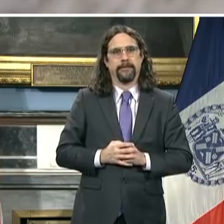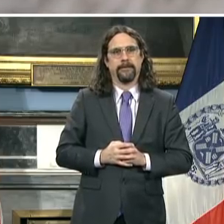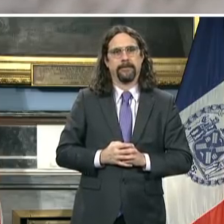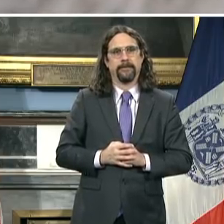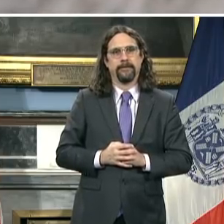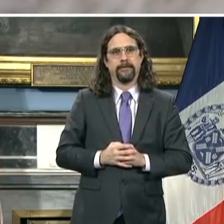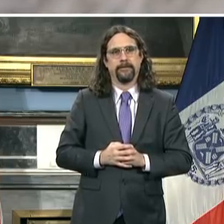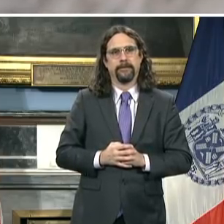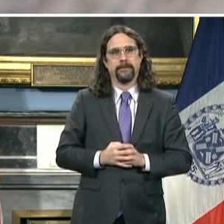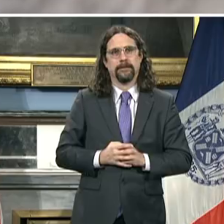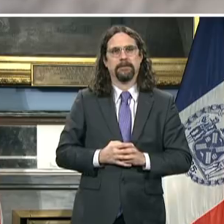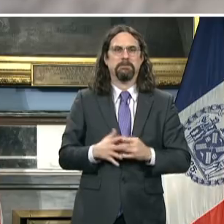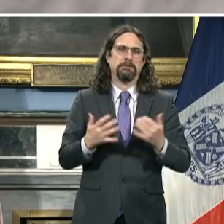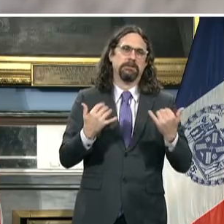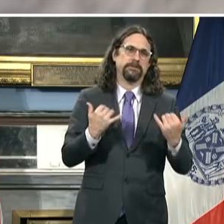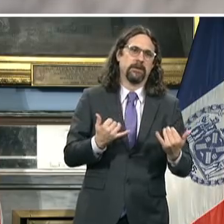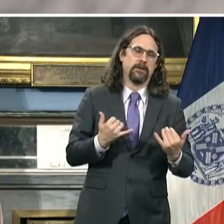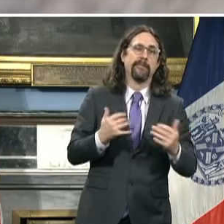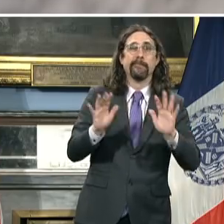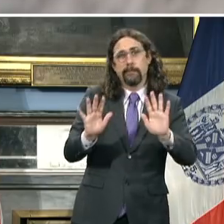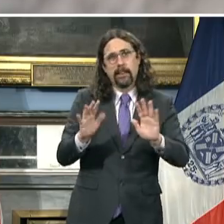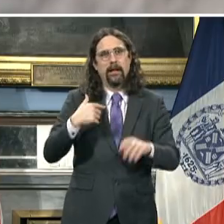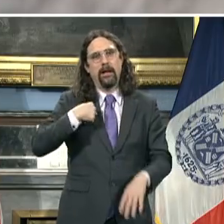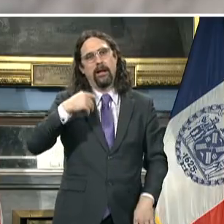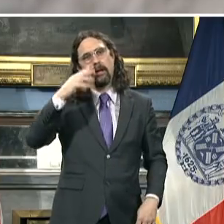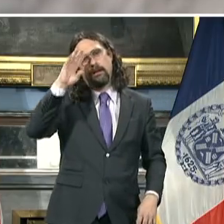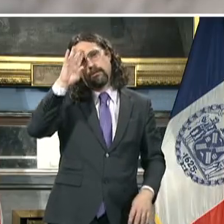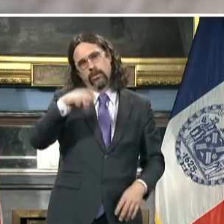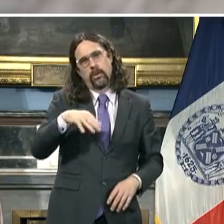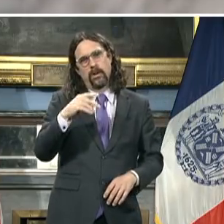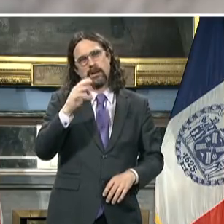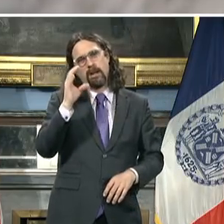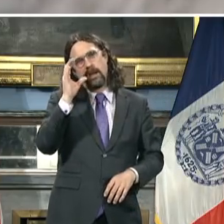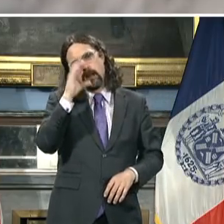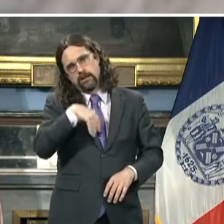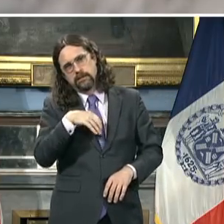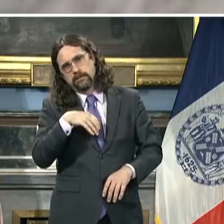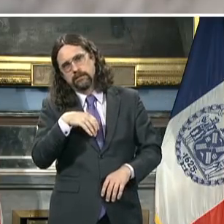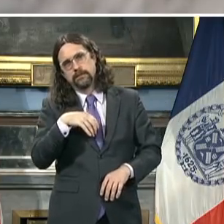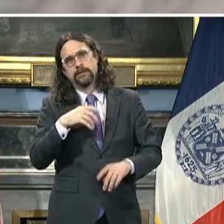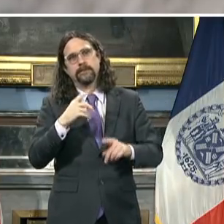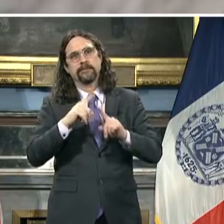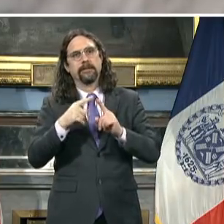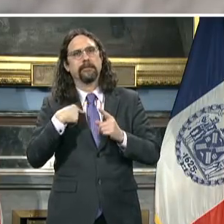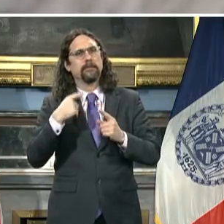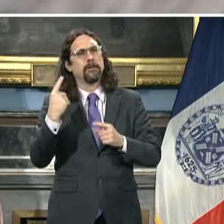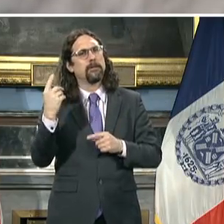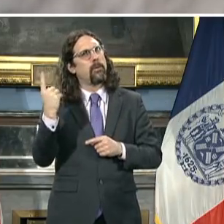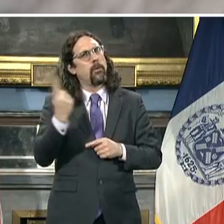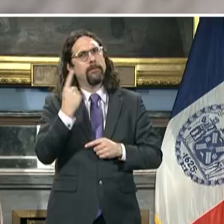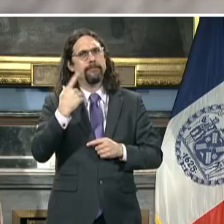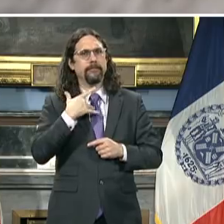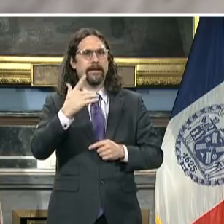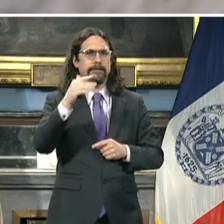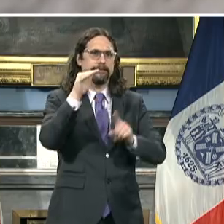OF A MOMENT WHERE WEHA VETO TLLE PEOPLE CONSTANTLY, IT'S A STRANGE THING TO TELL NEW YORKERS, WE ARE A WARM AND